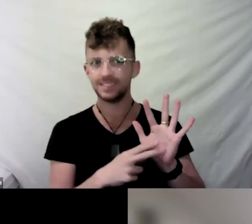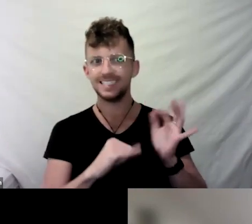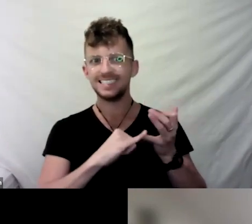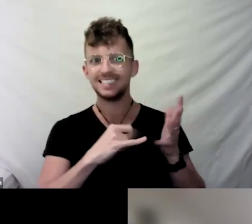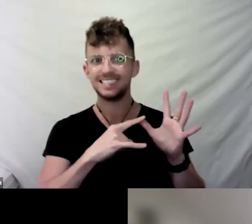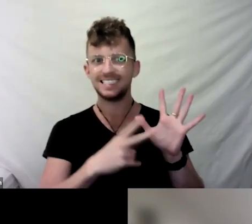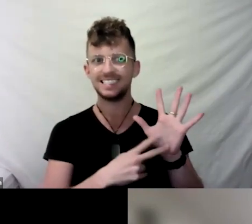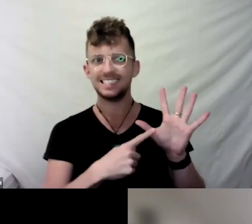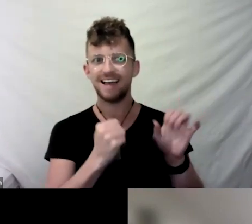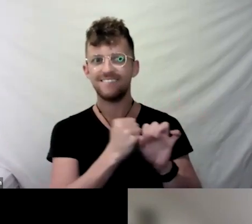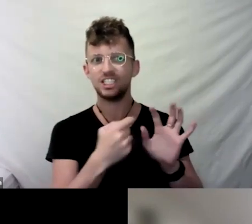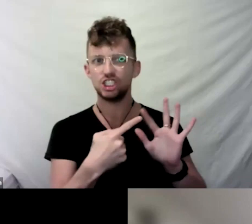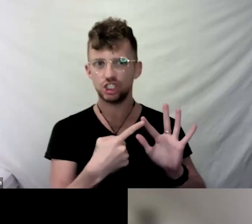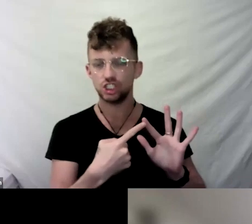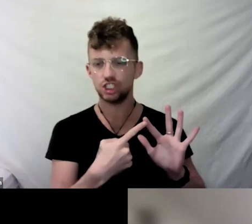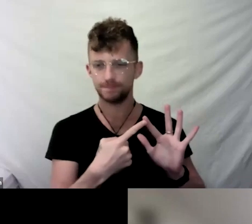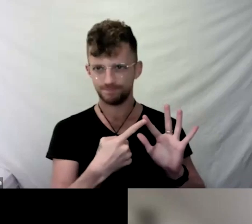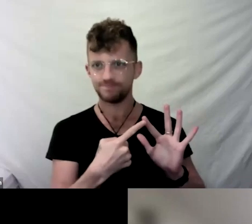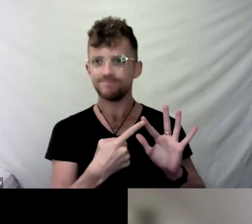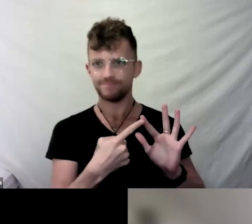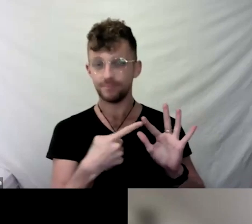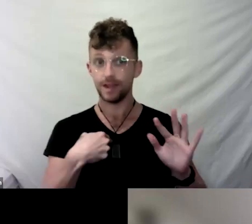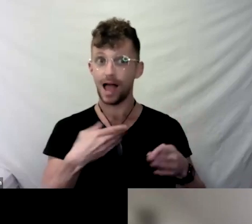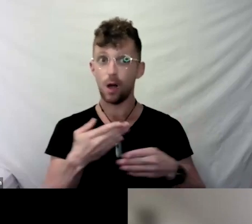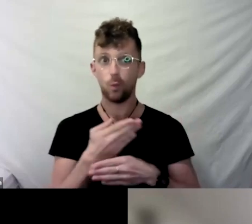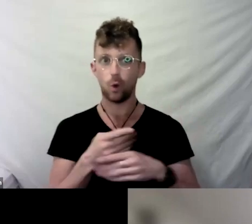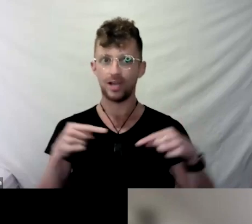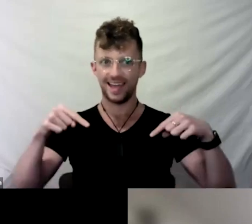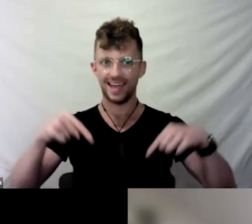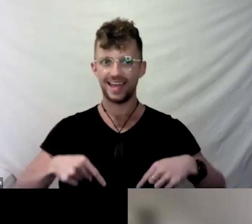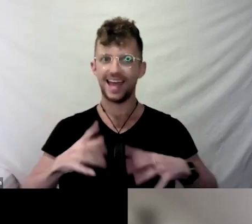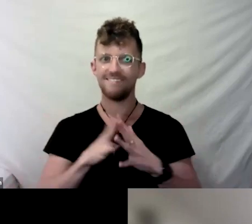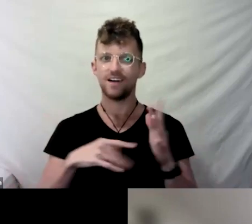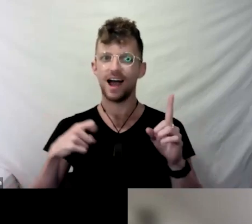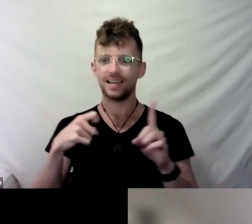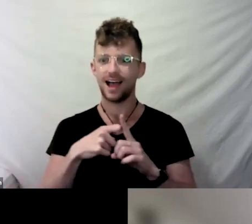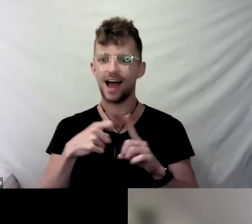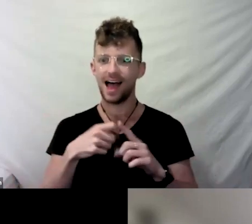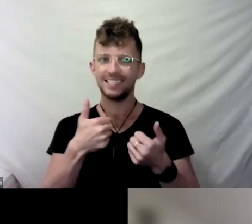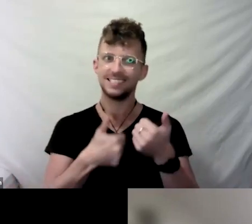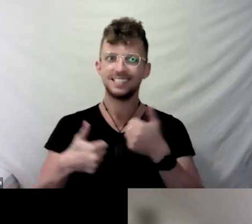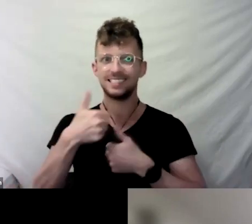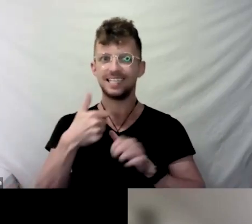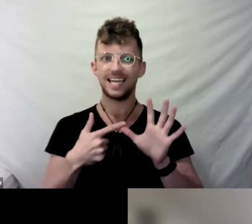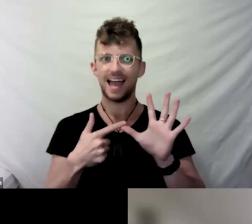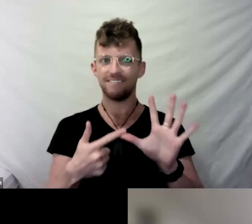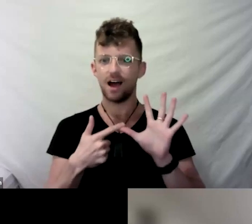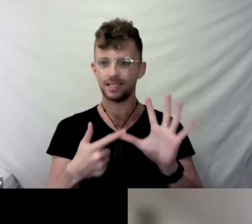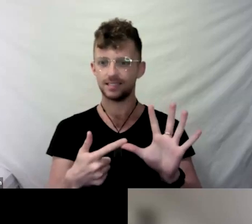My name is Loren Savage and I work at Whaikaha as a senior advisor. A visual description of me,